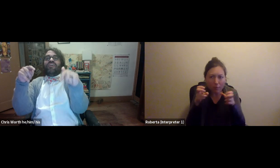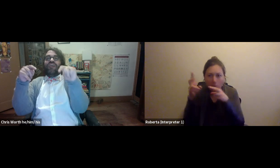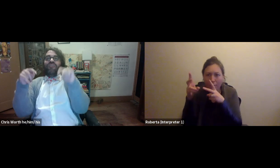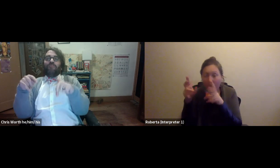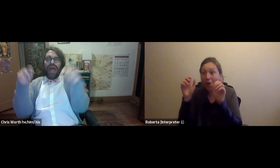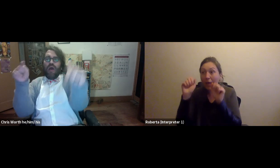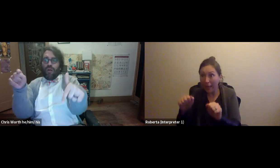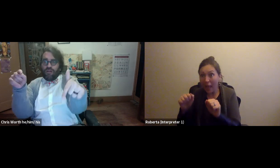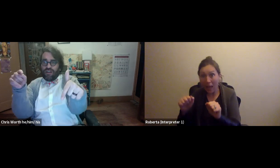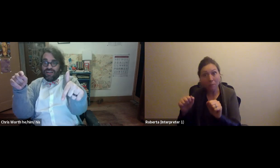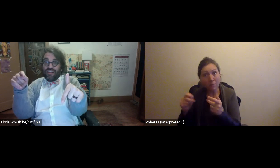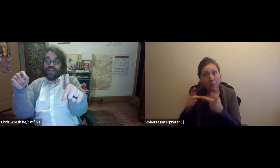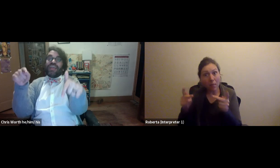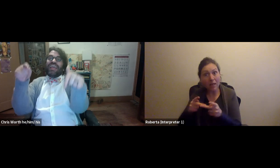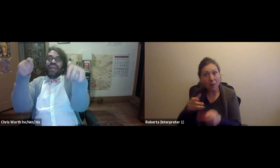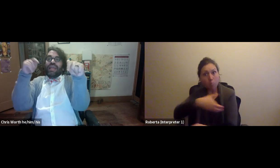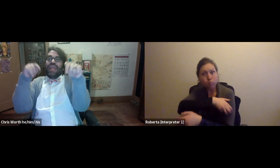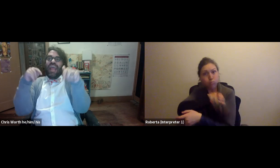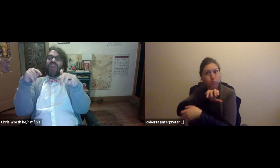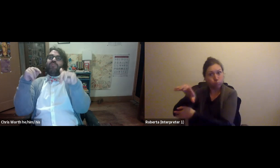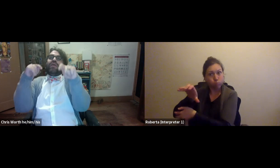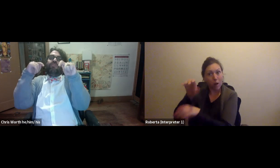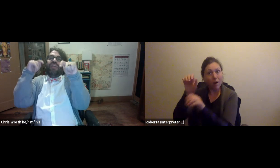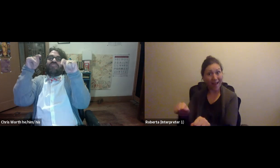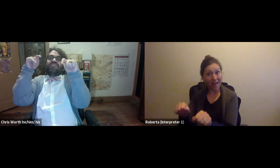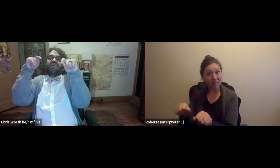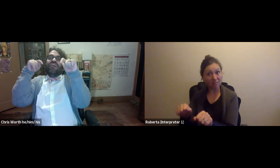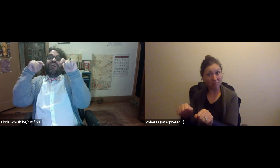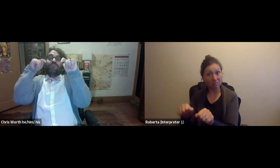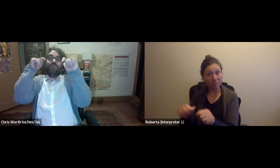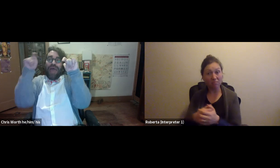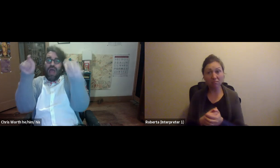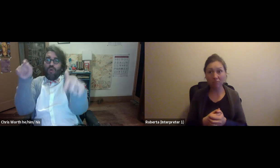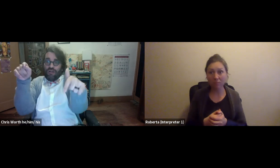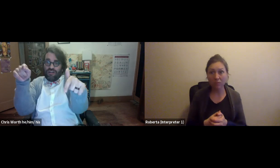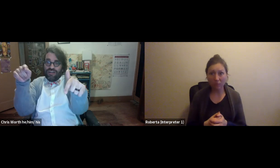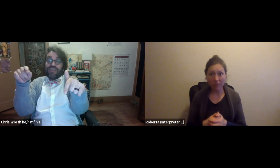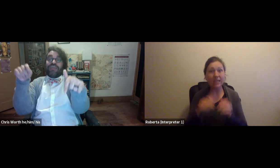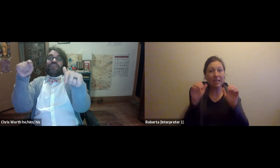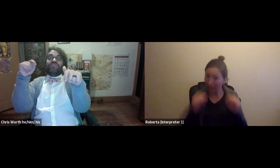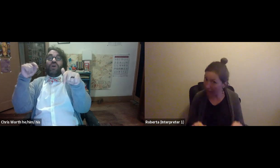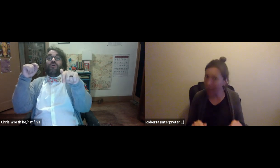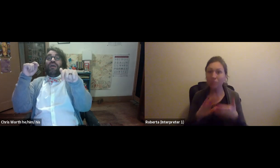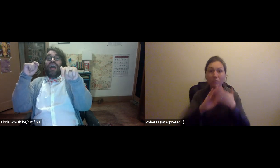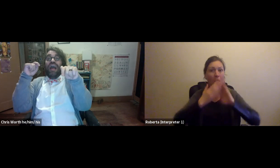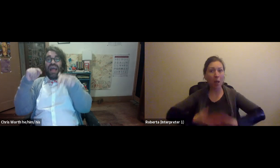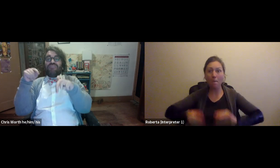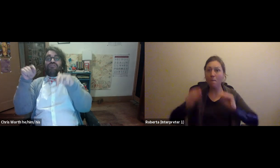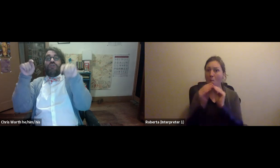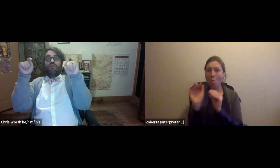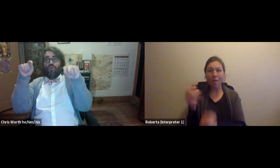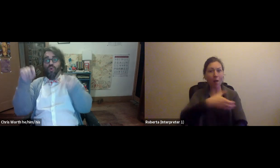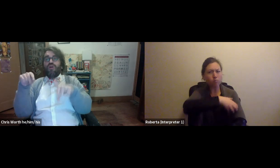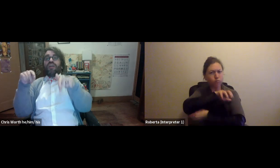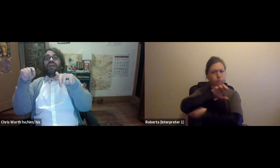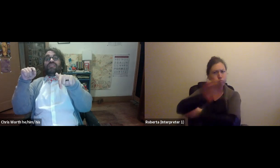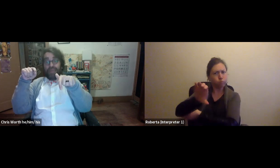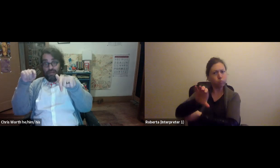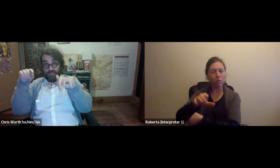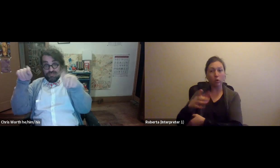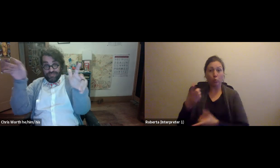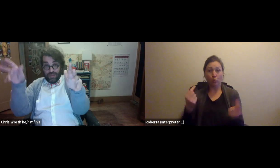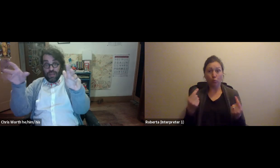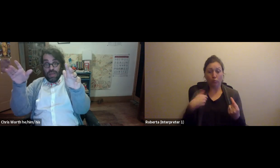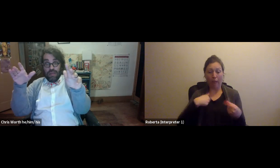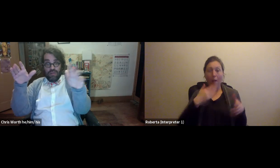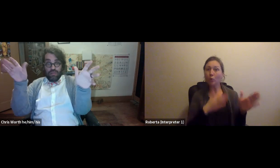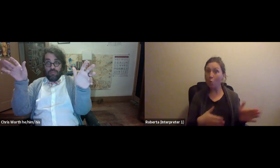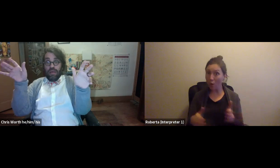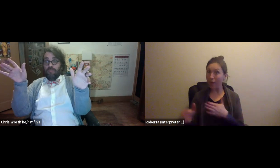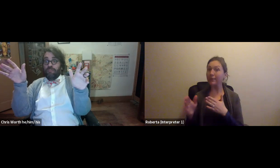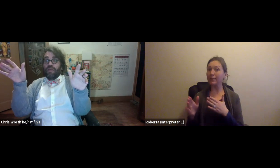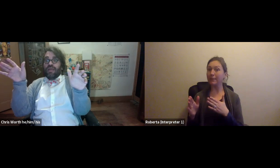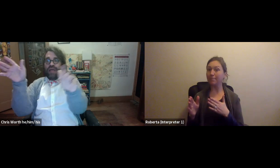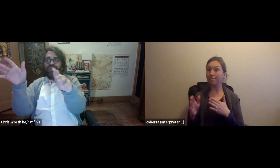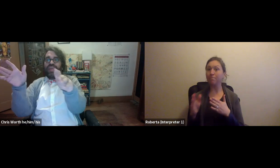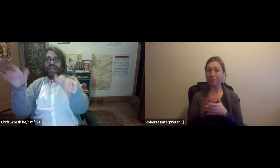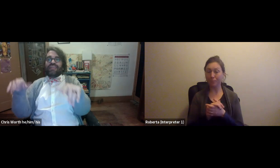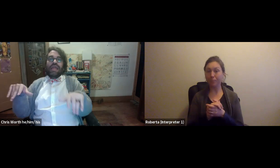of POWER. It can be a place of POWER, so I started organizing, I think Katie said I